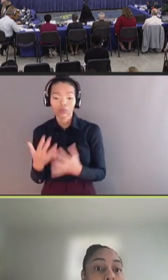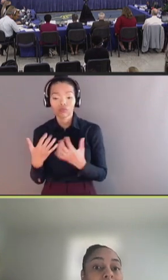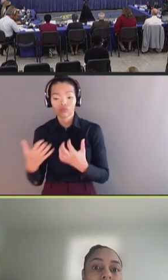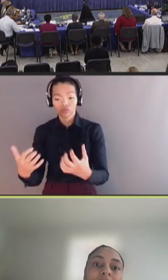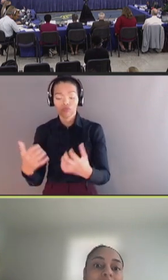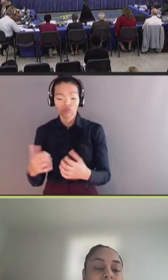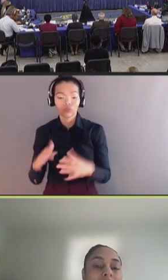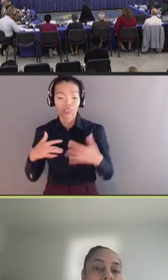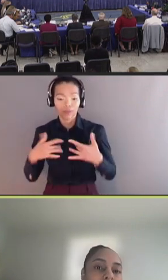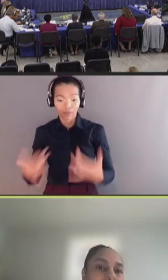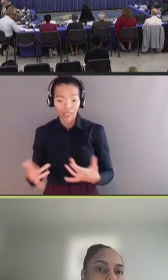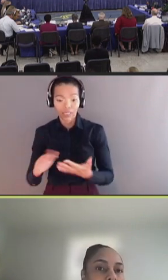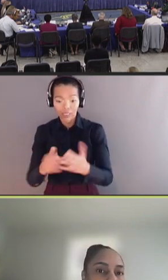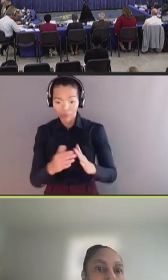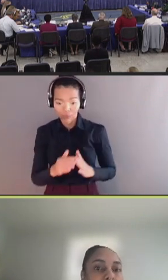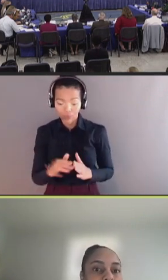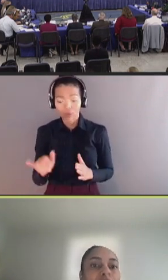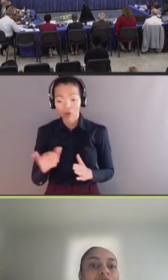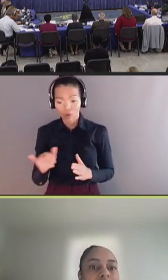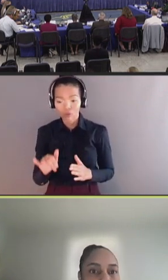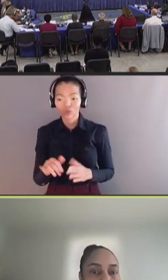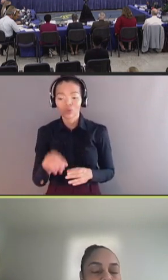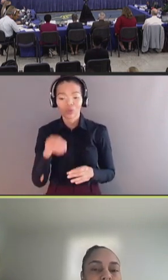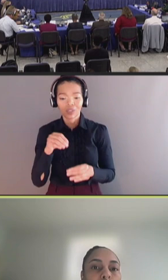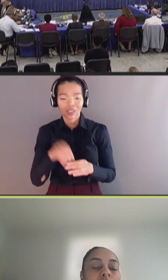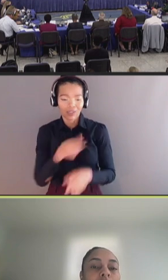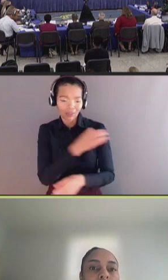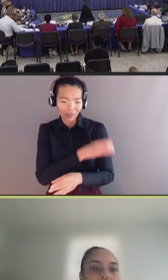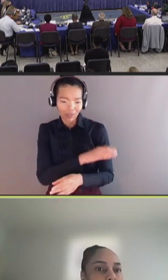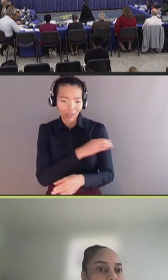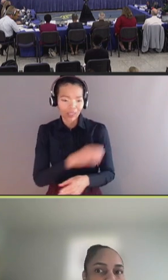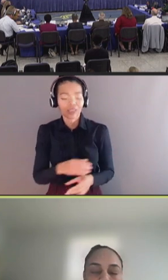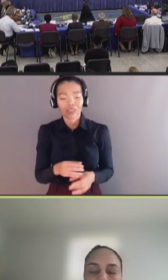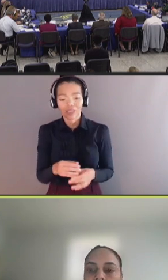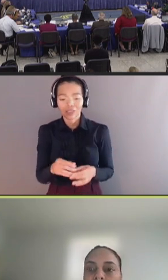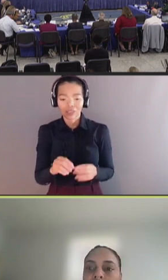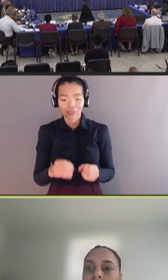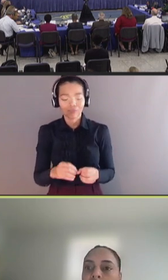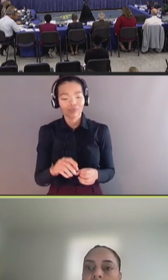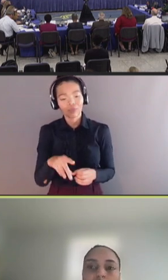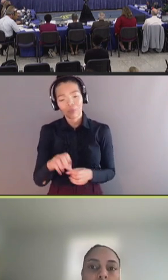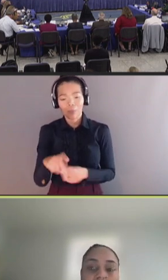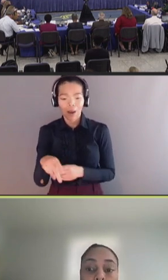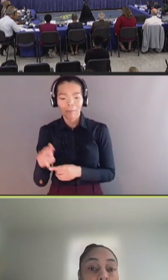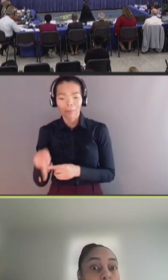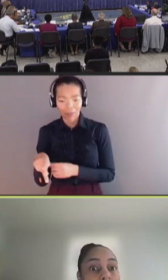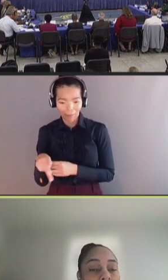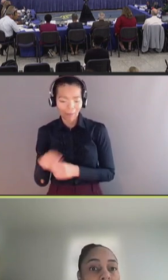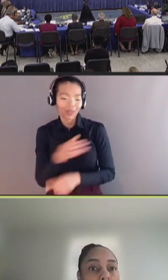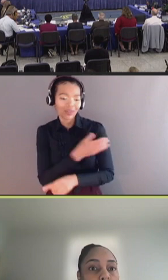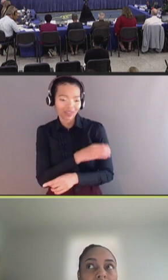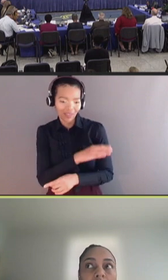up clinics inside long term care facilities. So, it's a range of events. For example, right now we